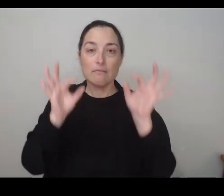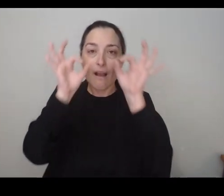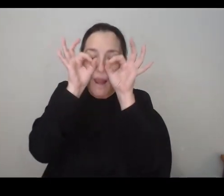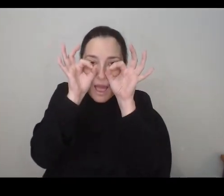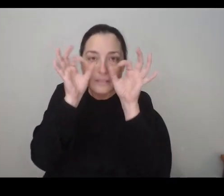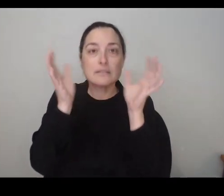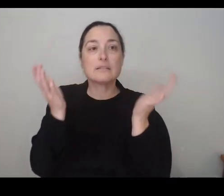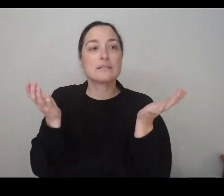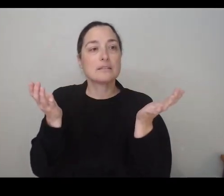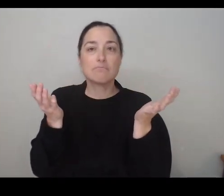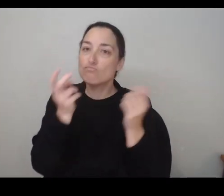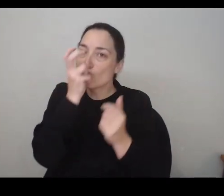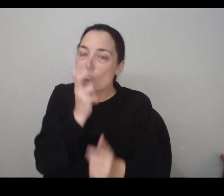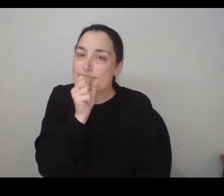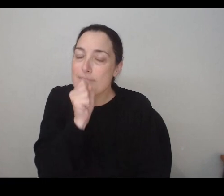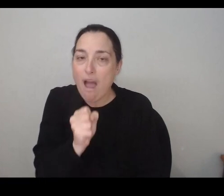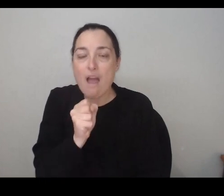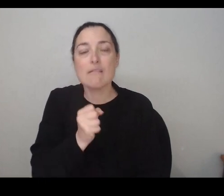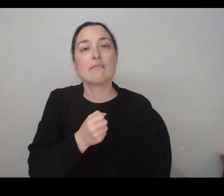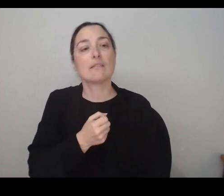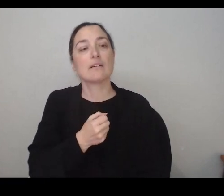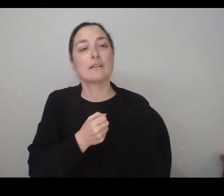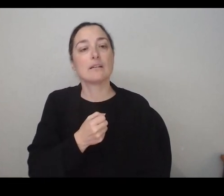kind of old man, but I mean without any kind of,